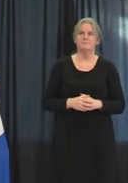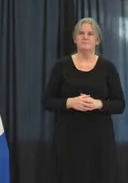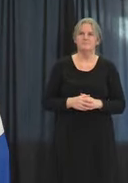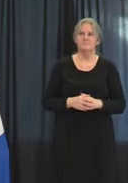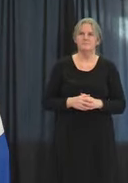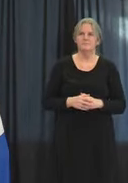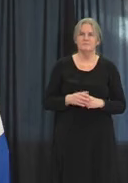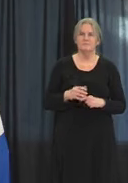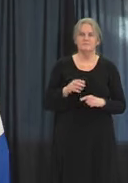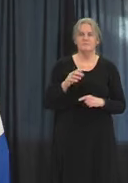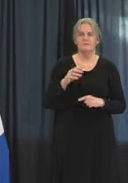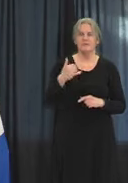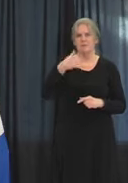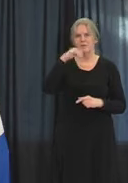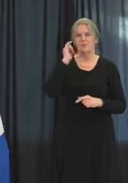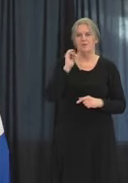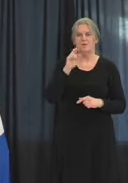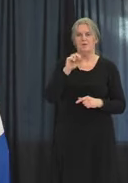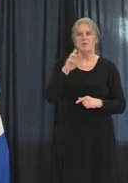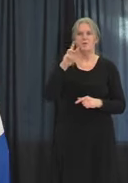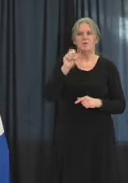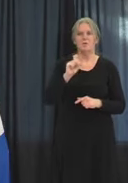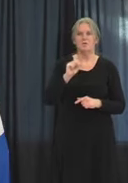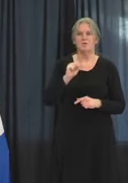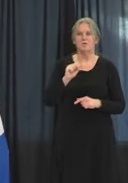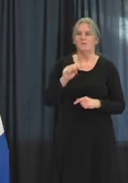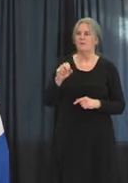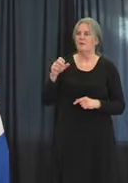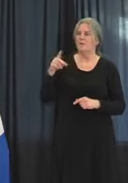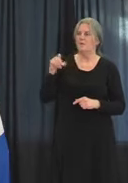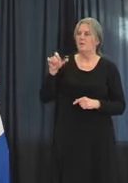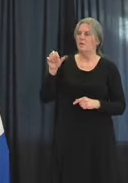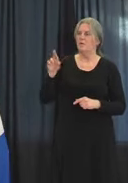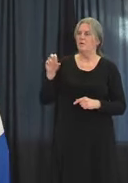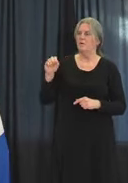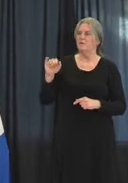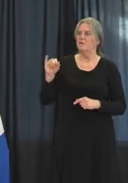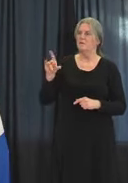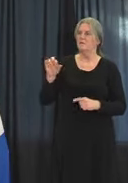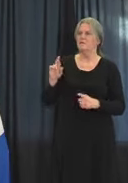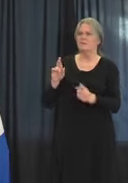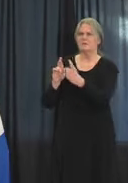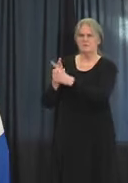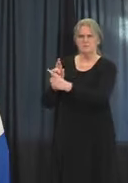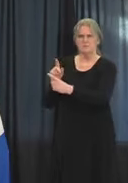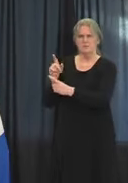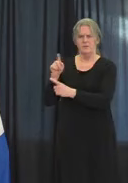Reporter: Gord, Yukon news. Questions for premier silver.